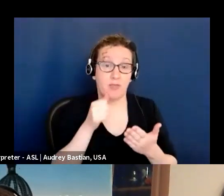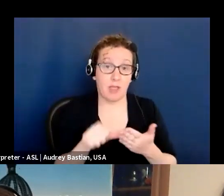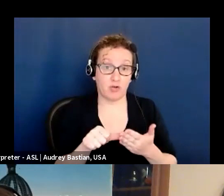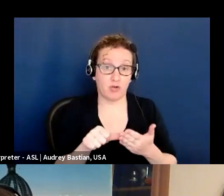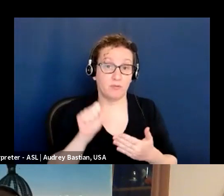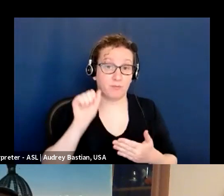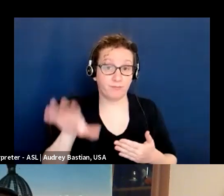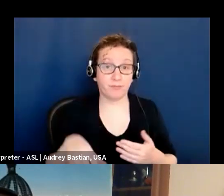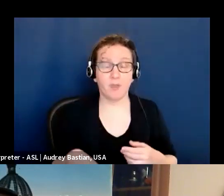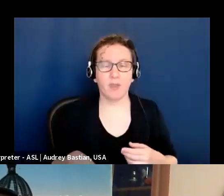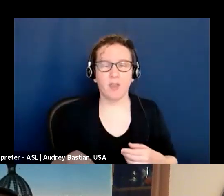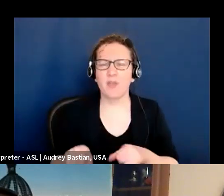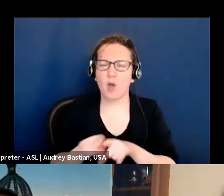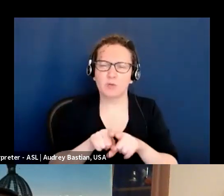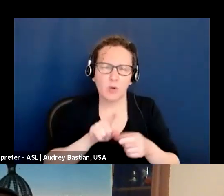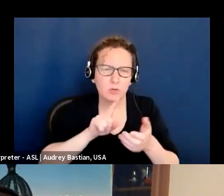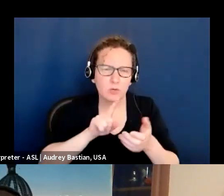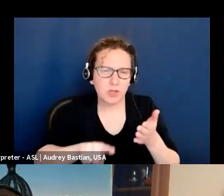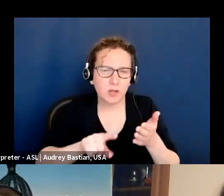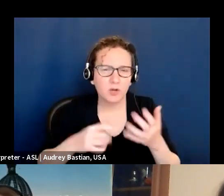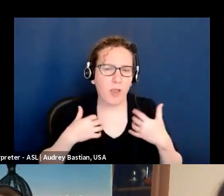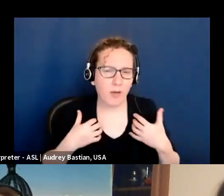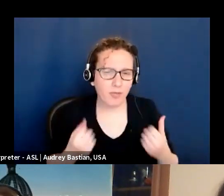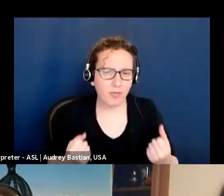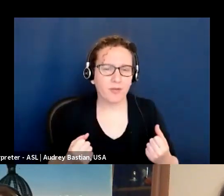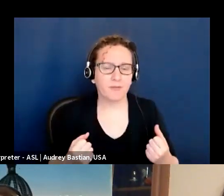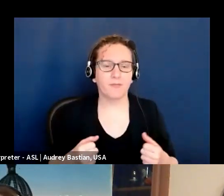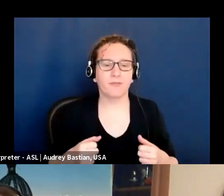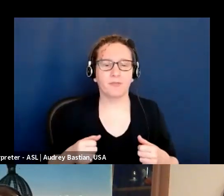sure about your health, too. And yeah And then there is the final when you